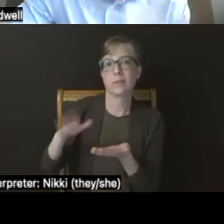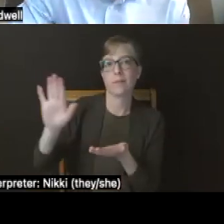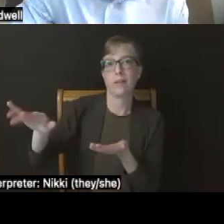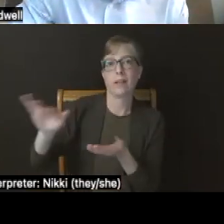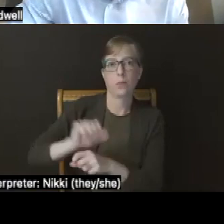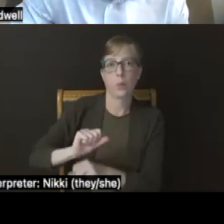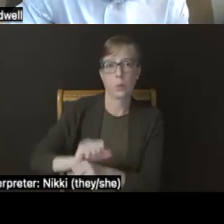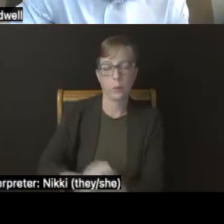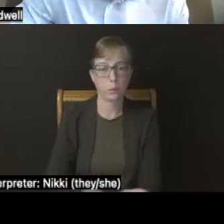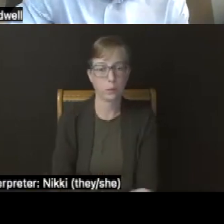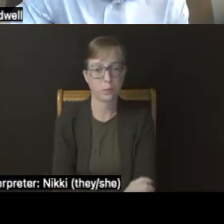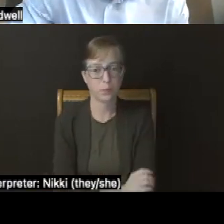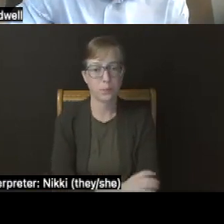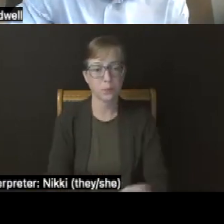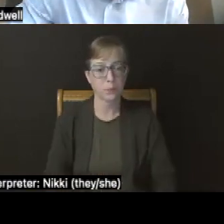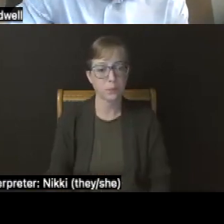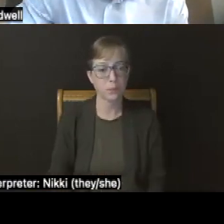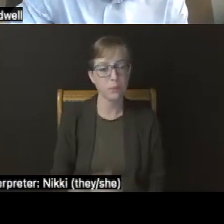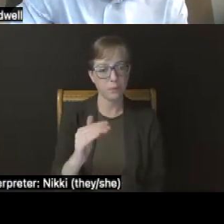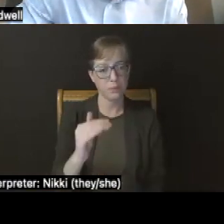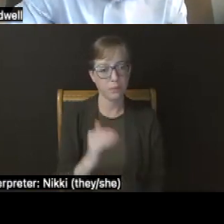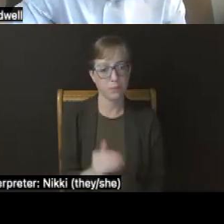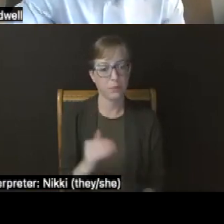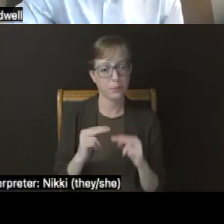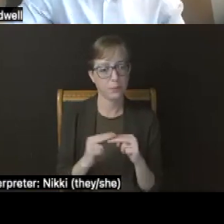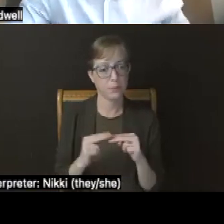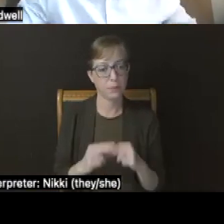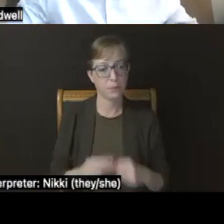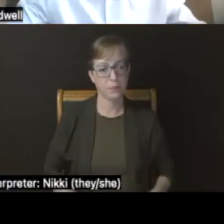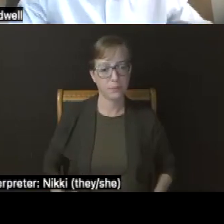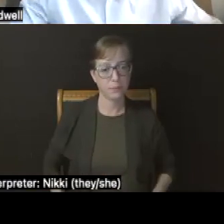If you go to the next slide,